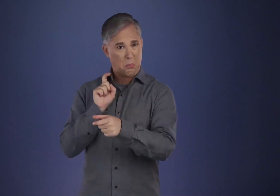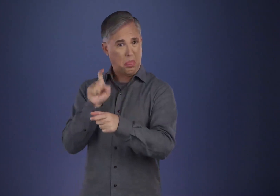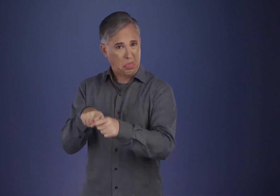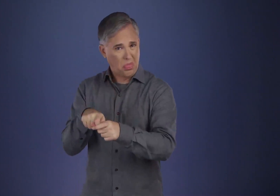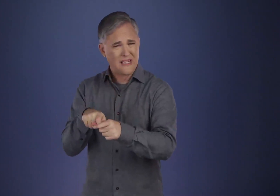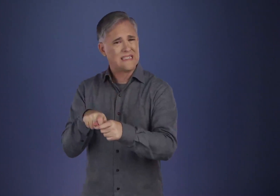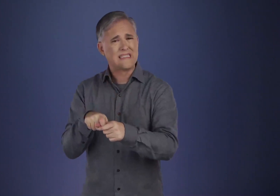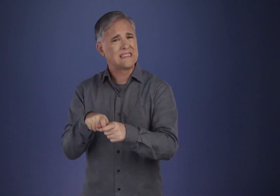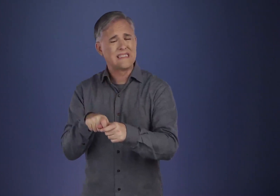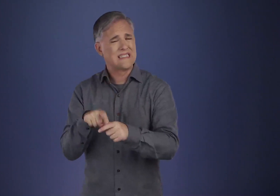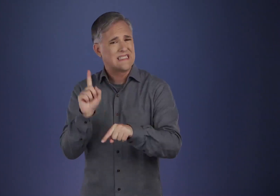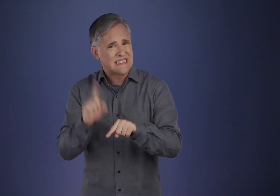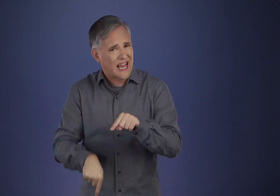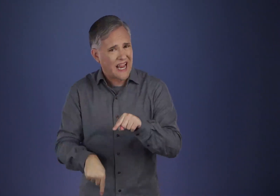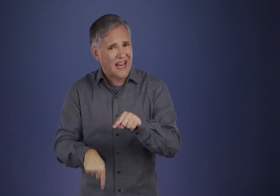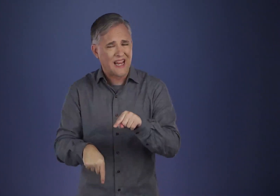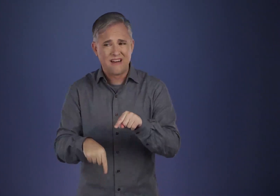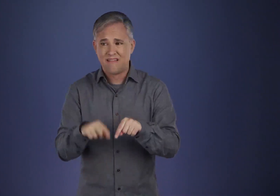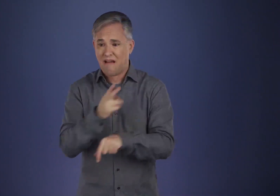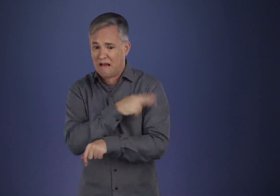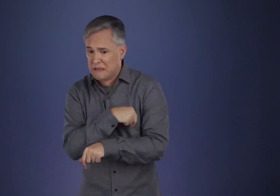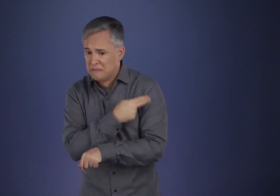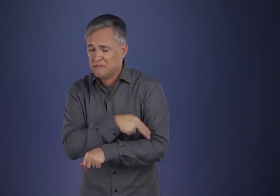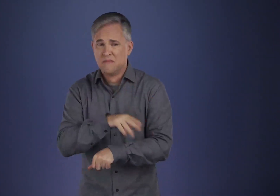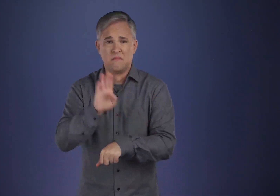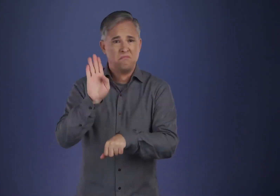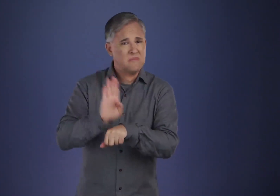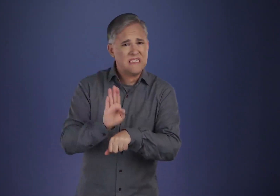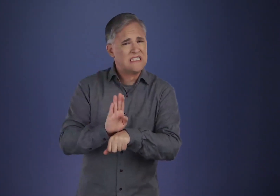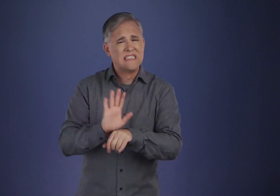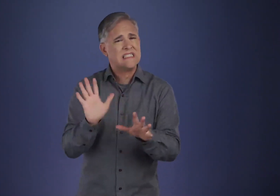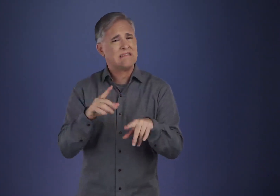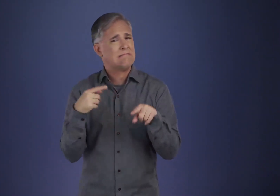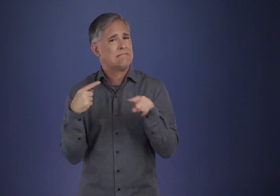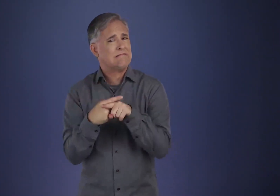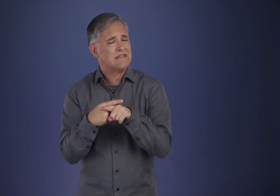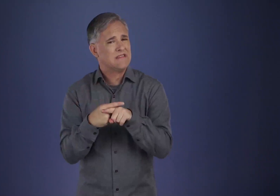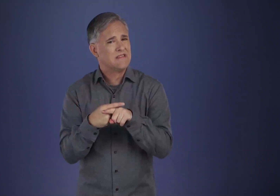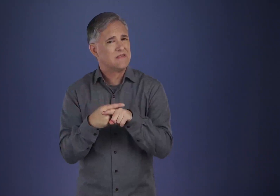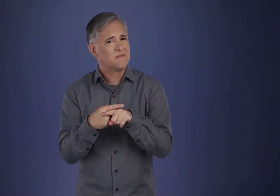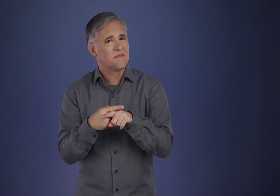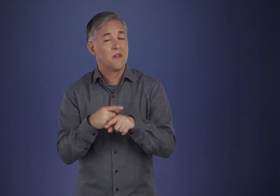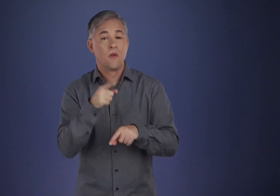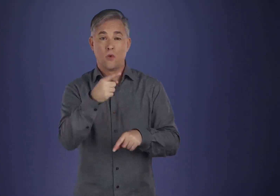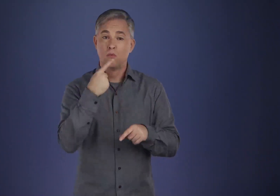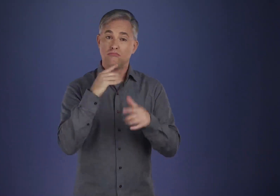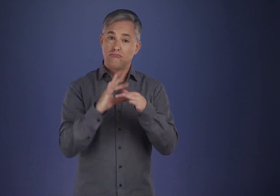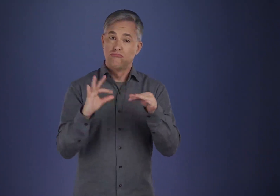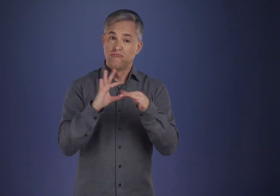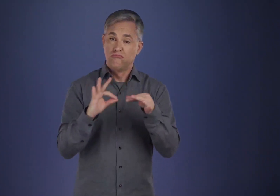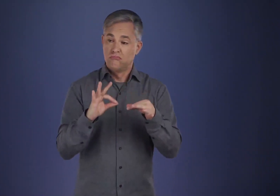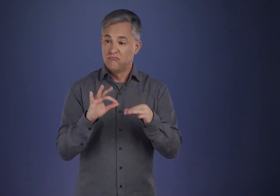As generous as Charlie has been to us, don’t you see that we can’t tie this thing up with his hospital or any other?